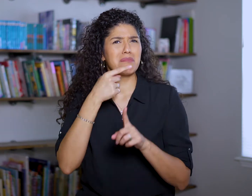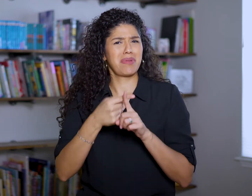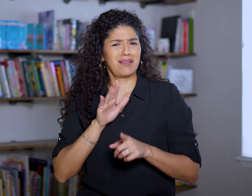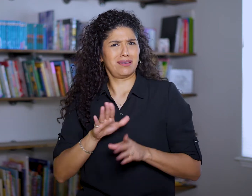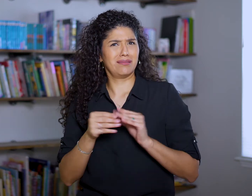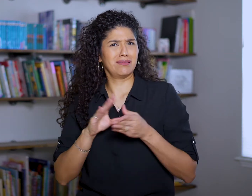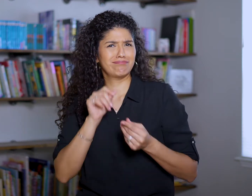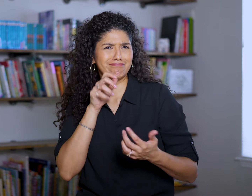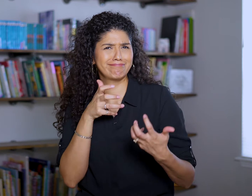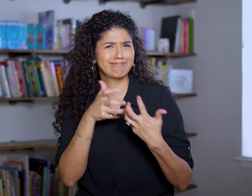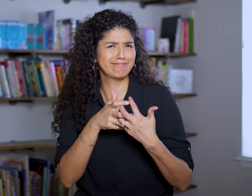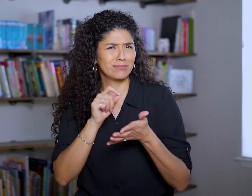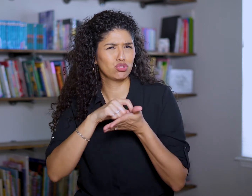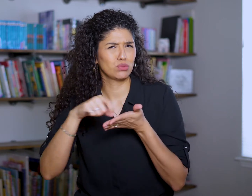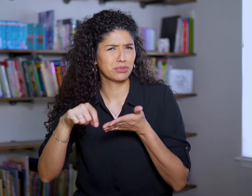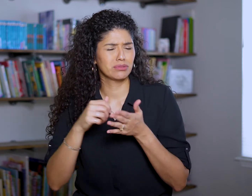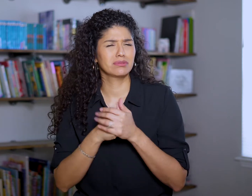Plus, his story is inconsistent with scripture.